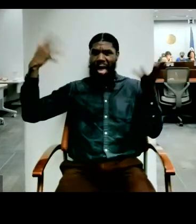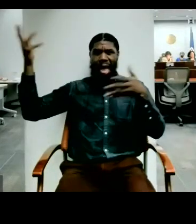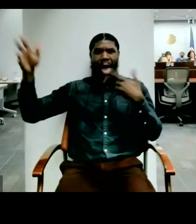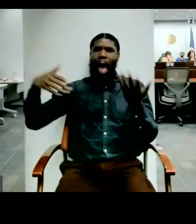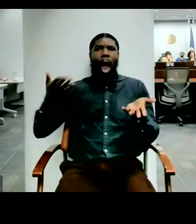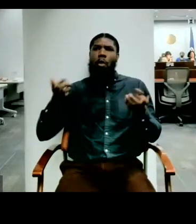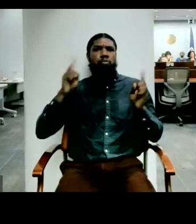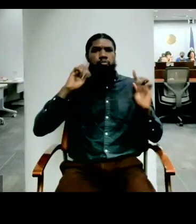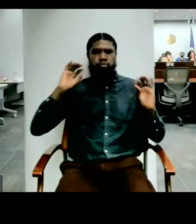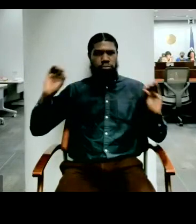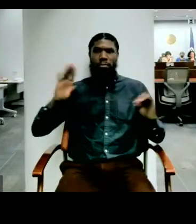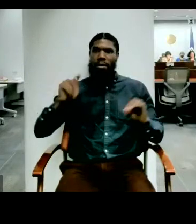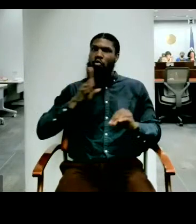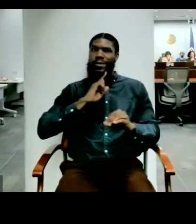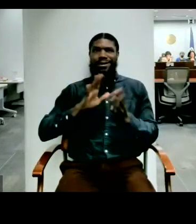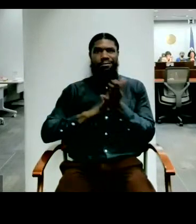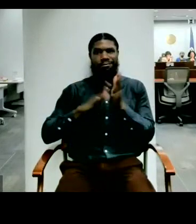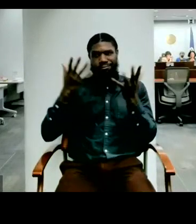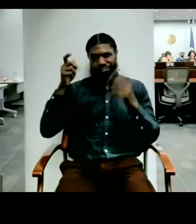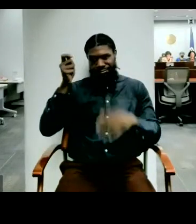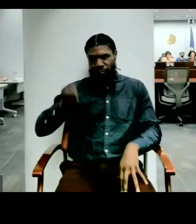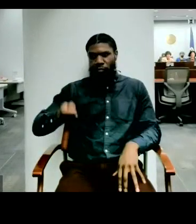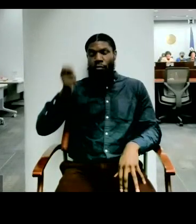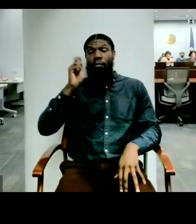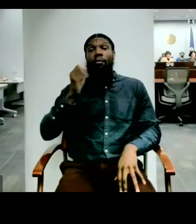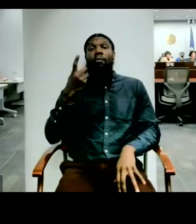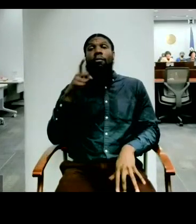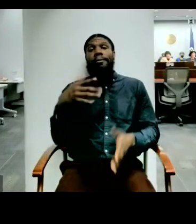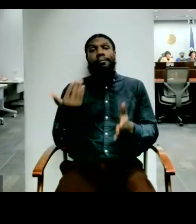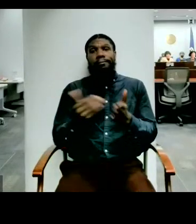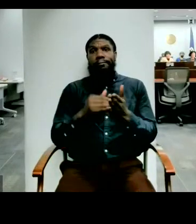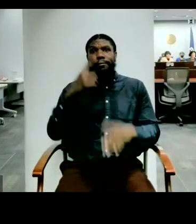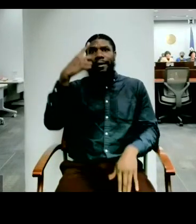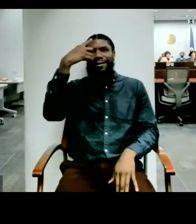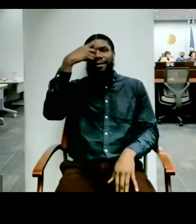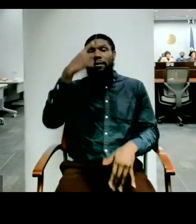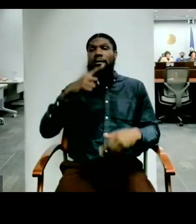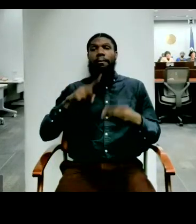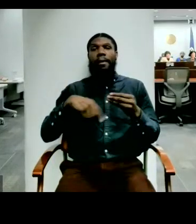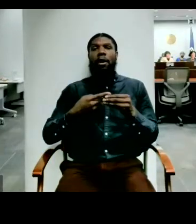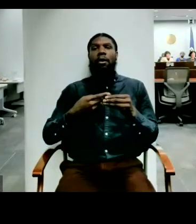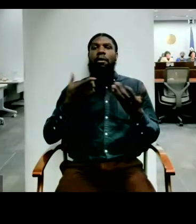That much I commend you guys on very well. Again, I think to the degree that I'm listening to my